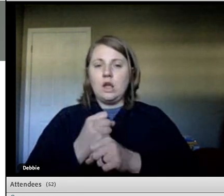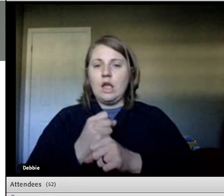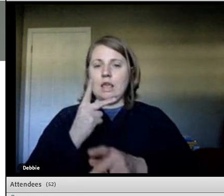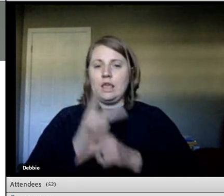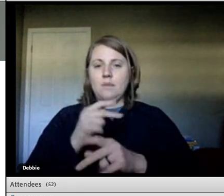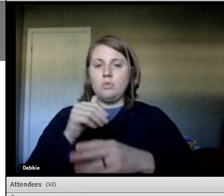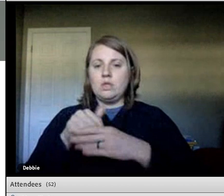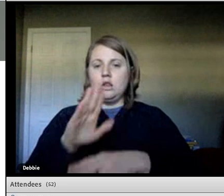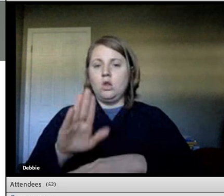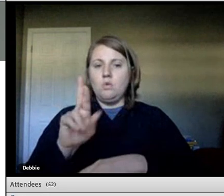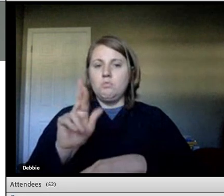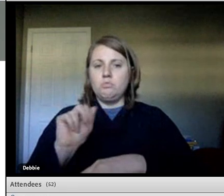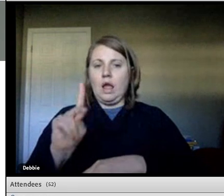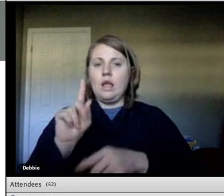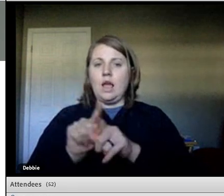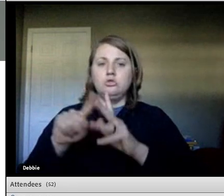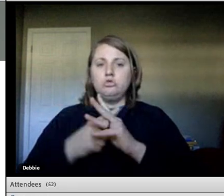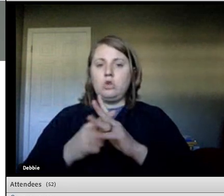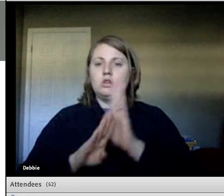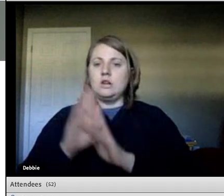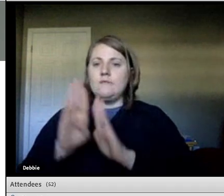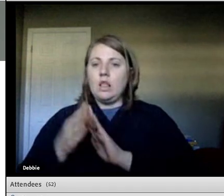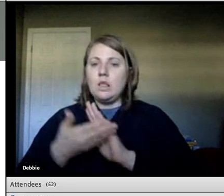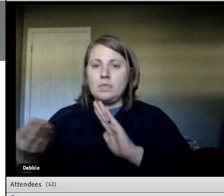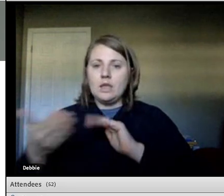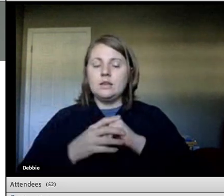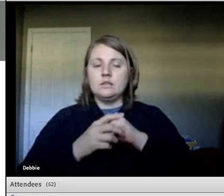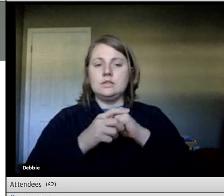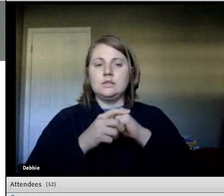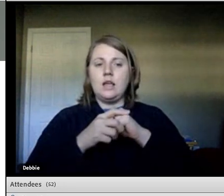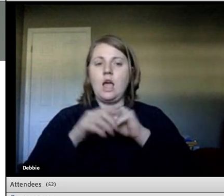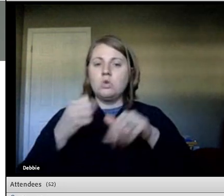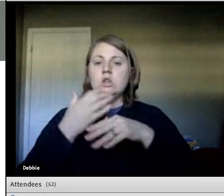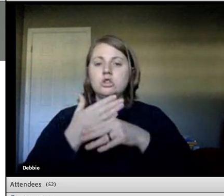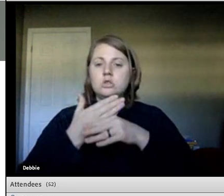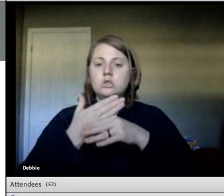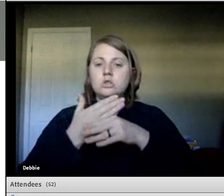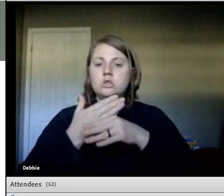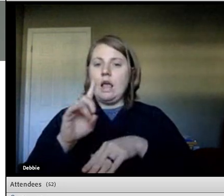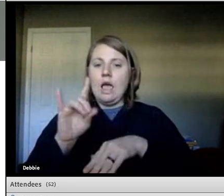and you can share and edit between people, which is also great.